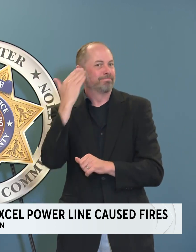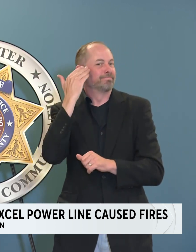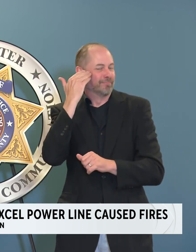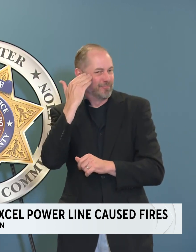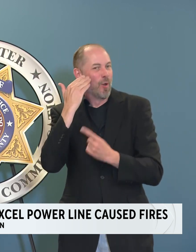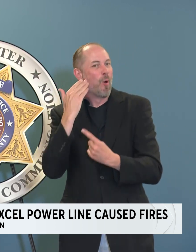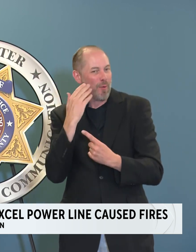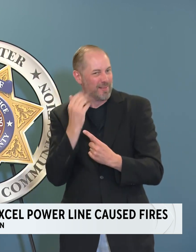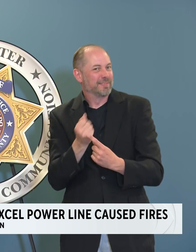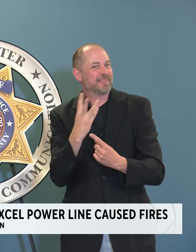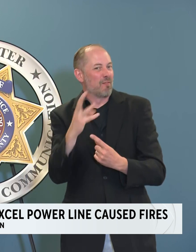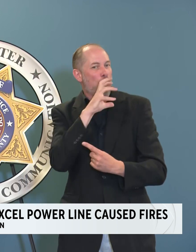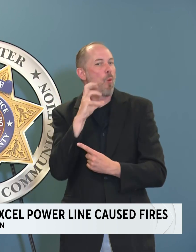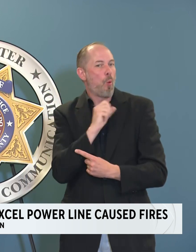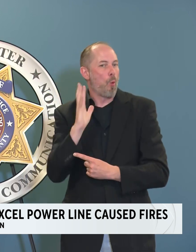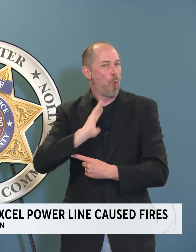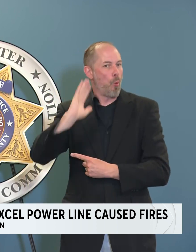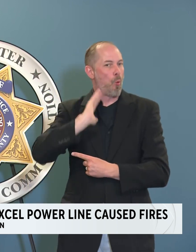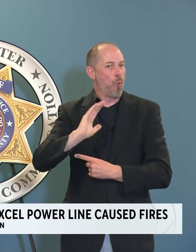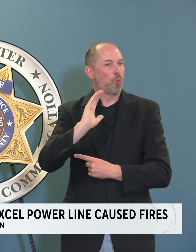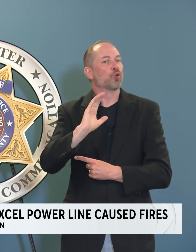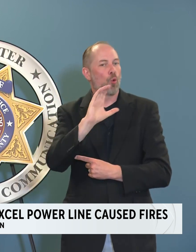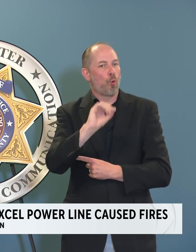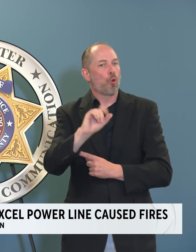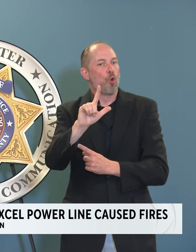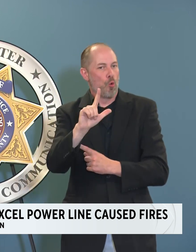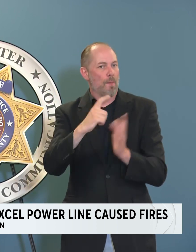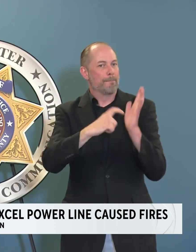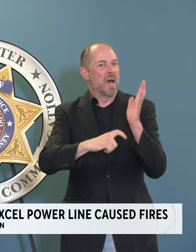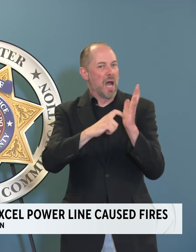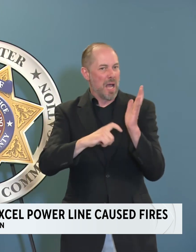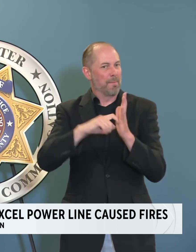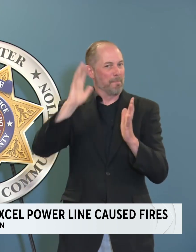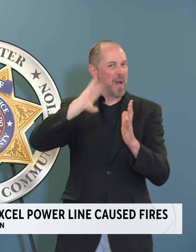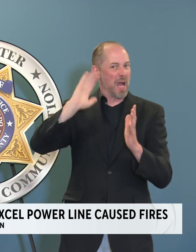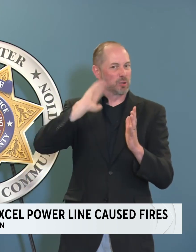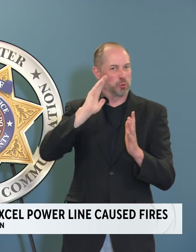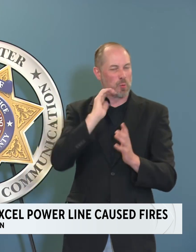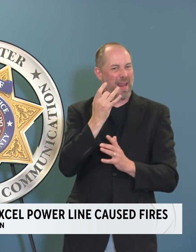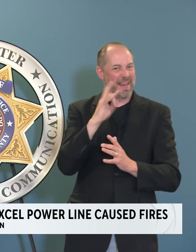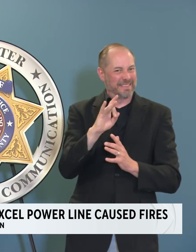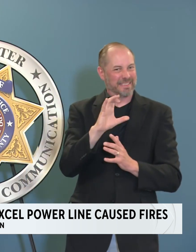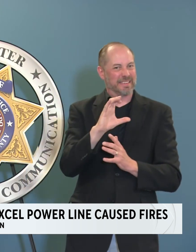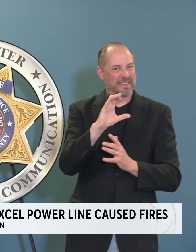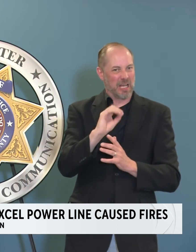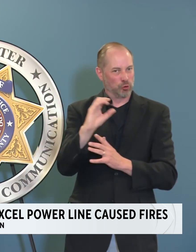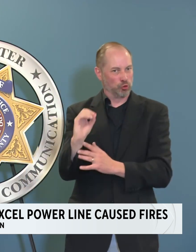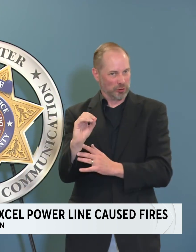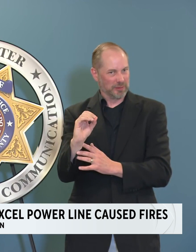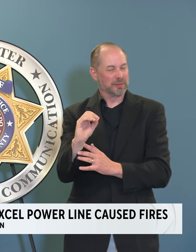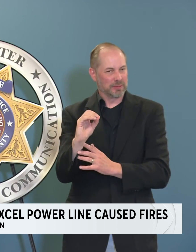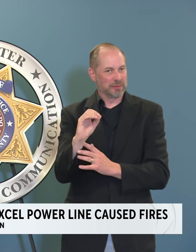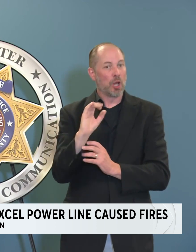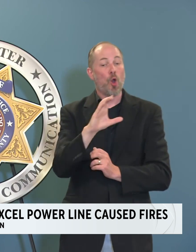CAUSE OF THE MARSHALL FIRE. THE MARSHALL AREA IS WELL KNOWN AS